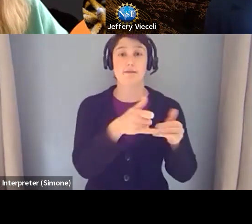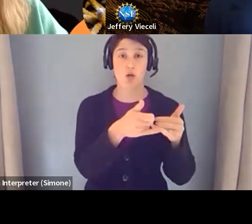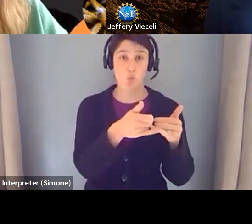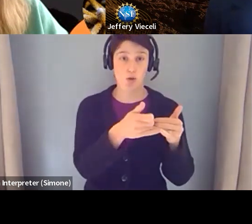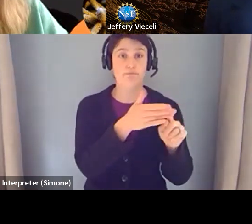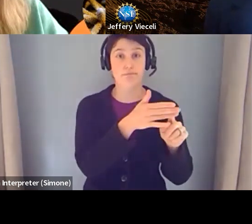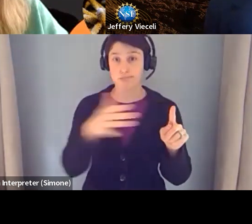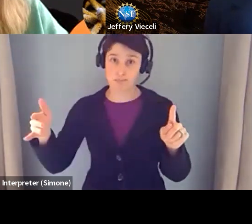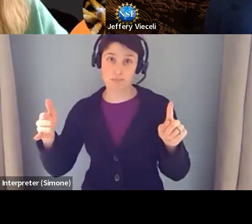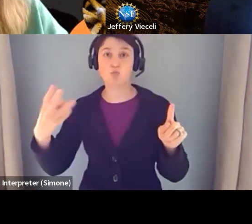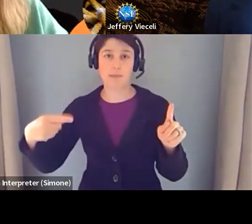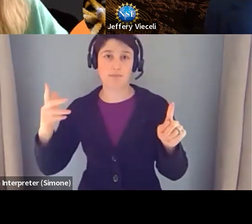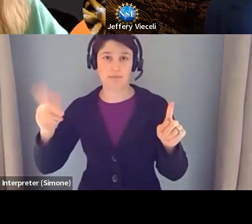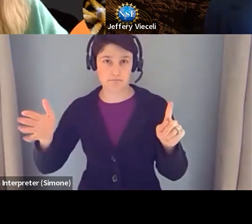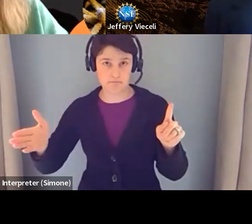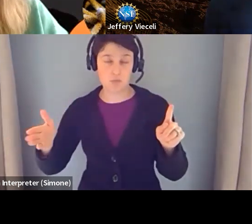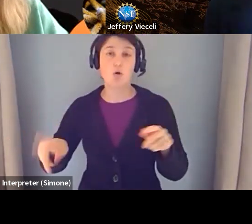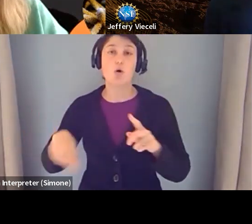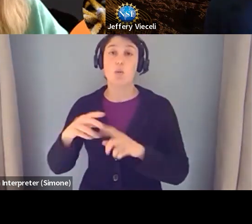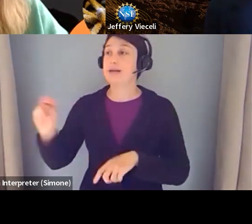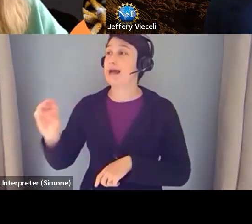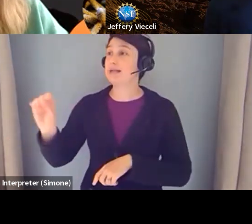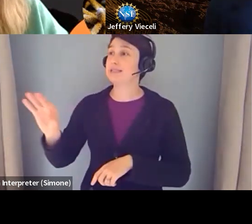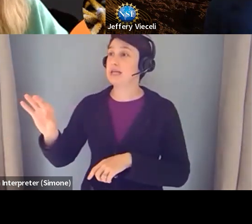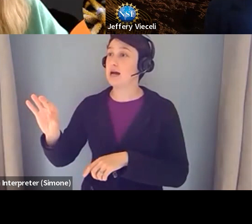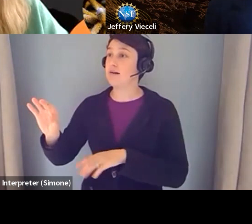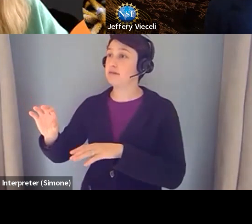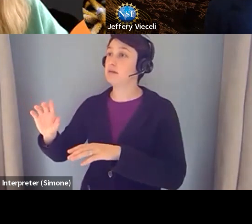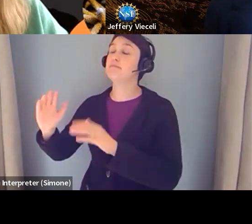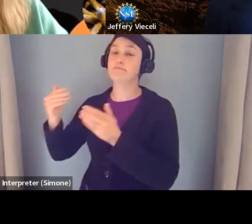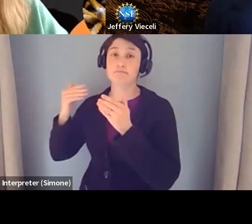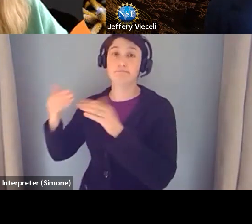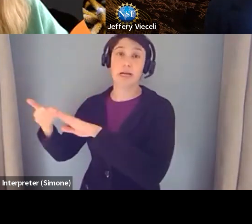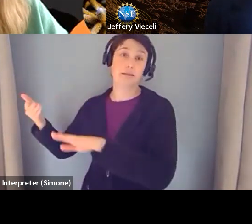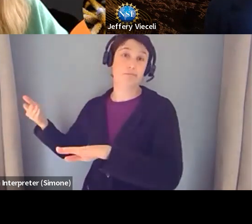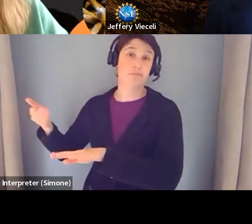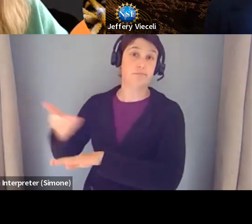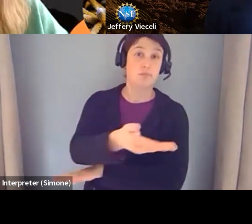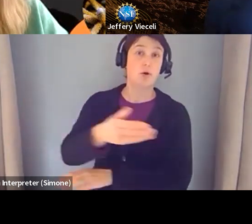So whenever NSF issues our awards and our award notices, they include a start date.